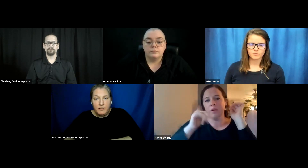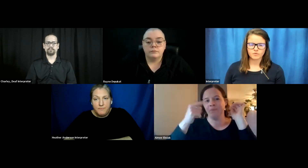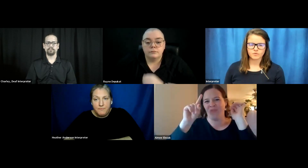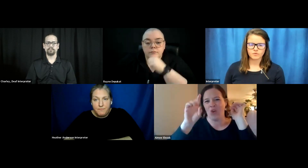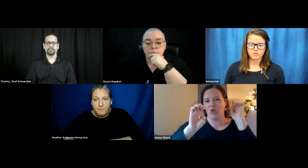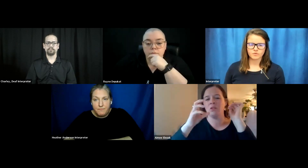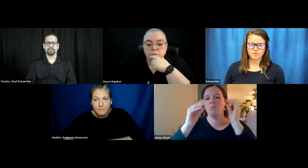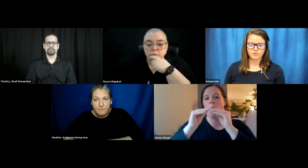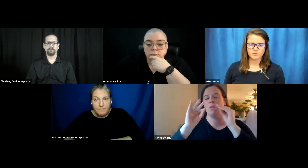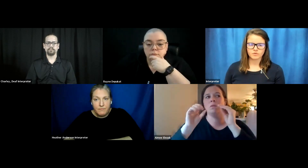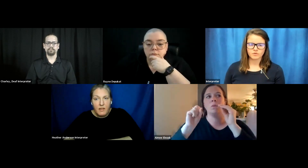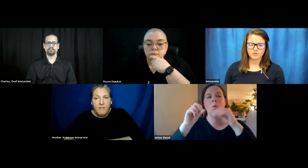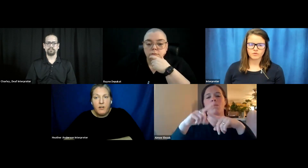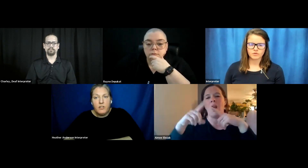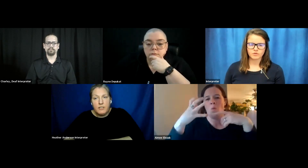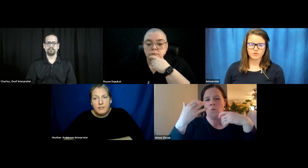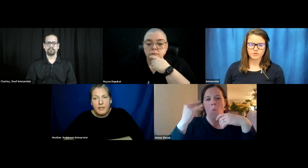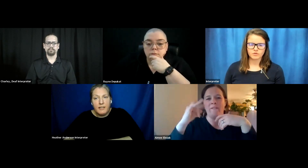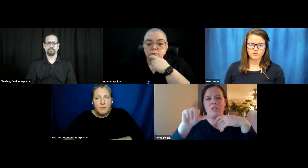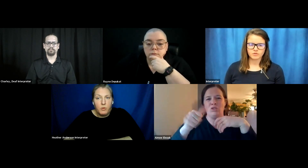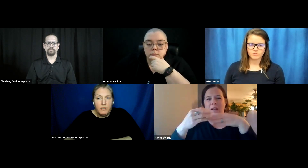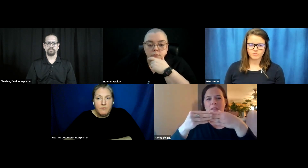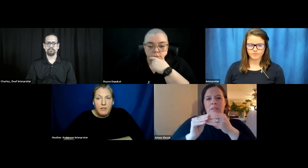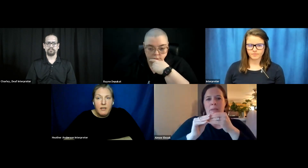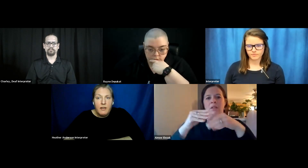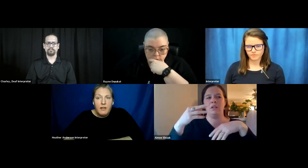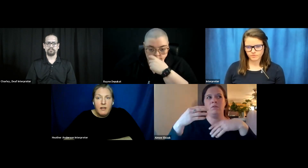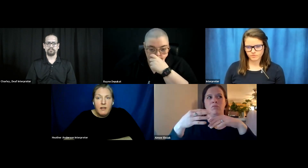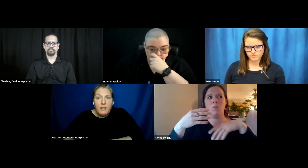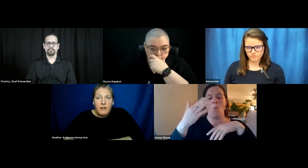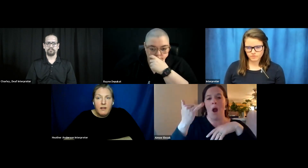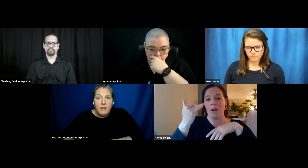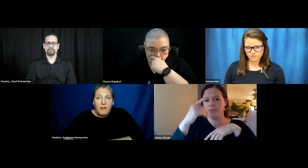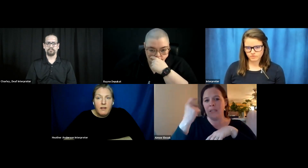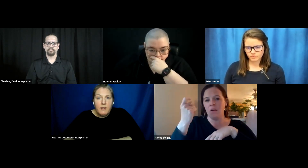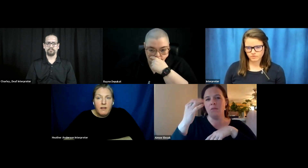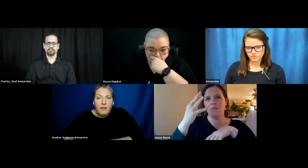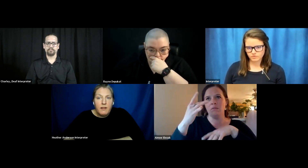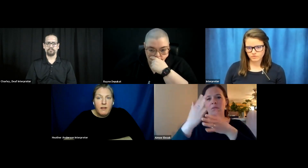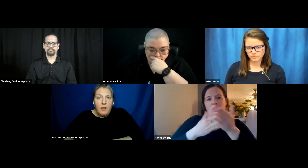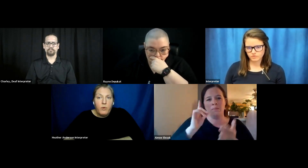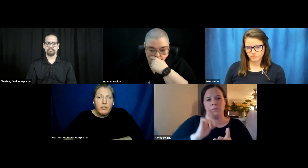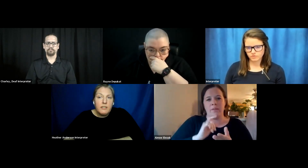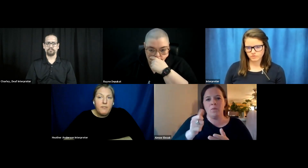Amy saying I have a question for Ernest, I guess more of.